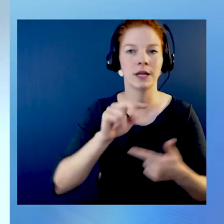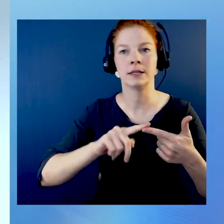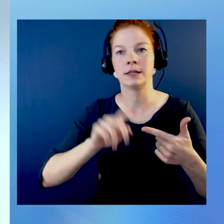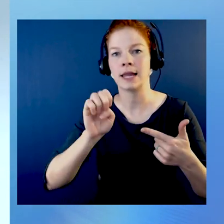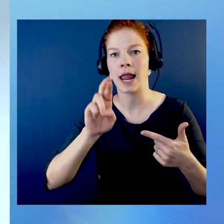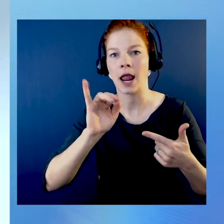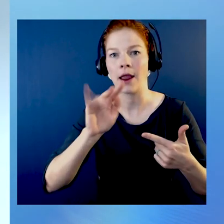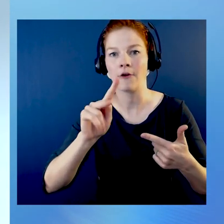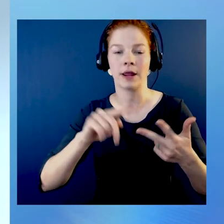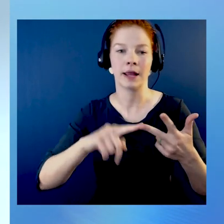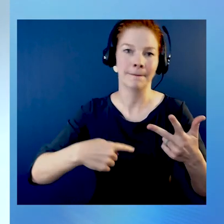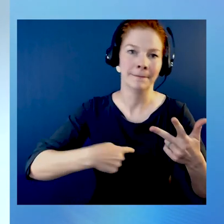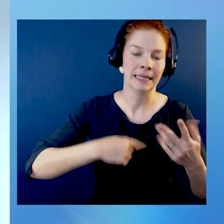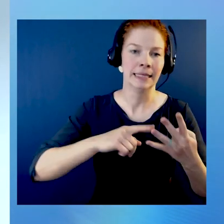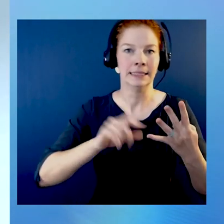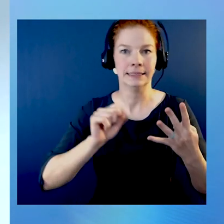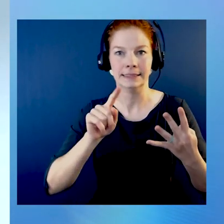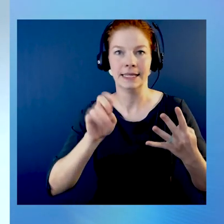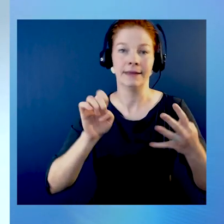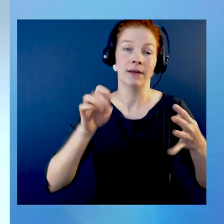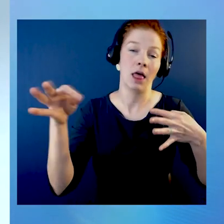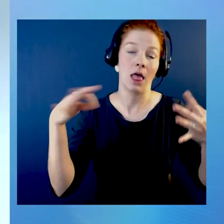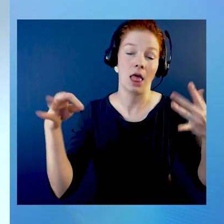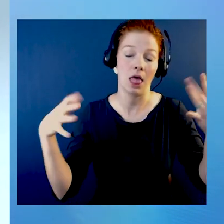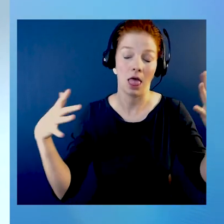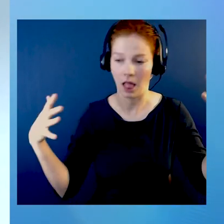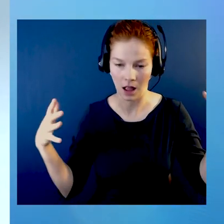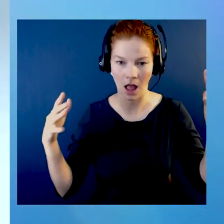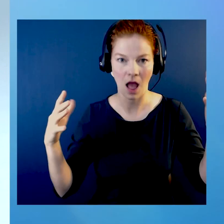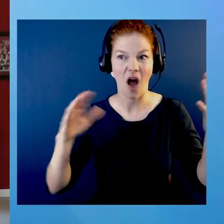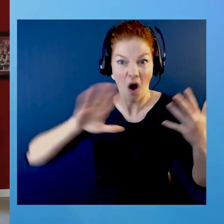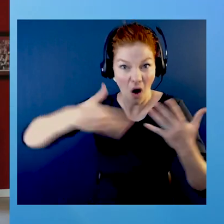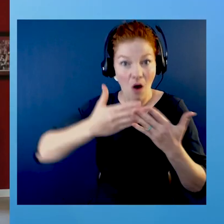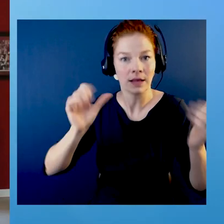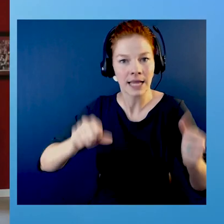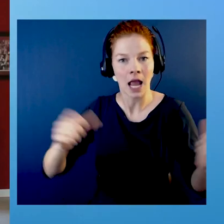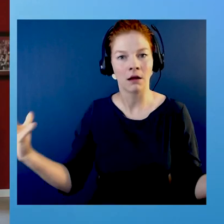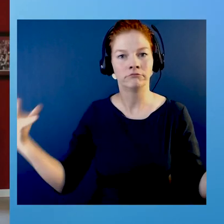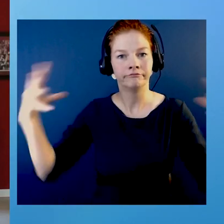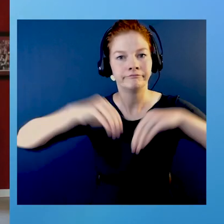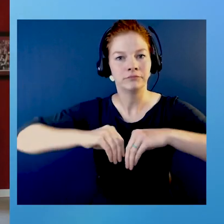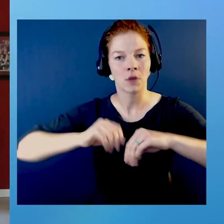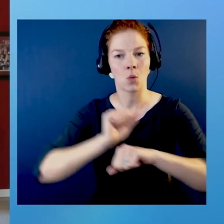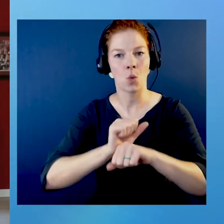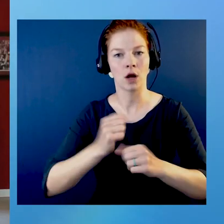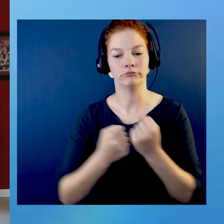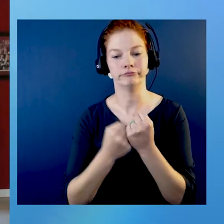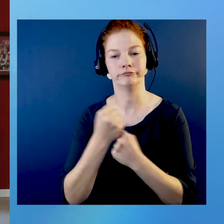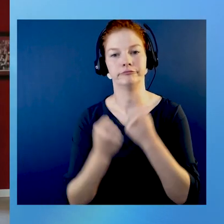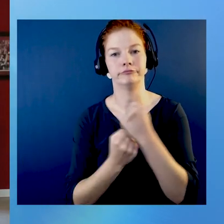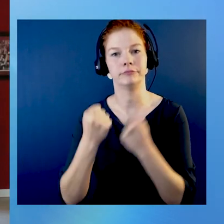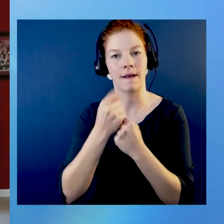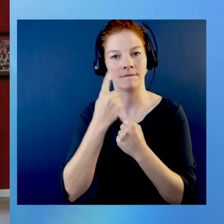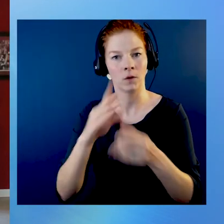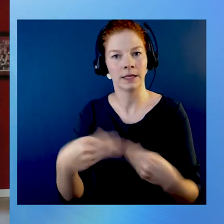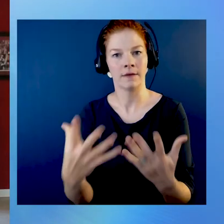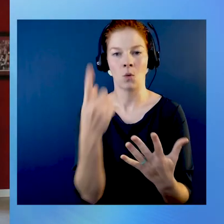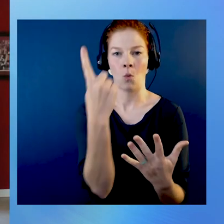Steve is that they can work together to deliver a complete solution. Yeah. An ADT solution running